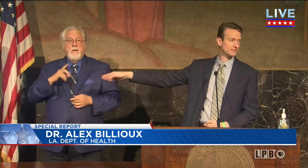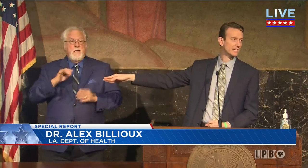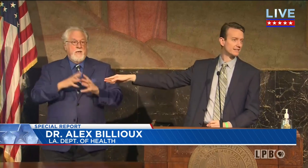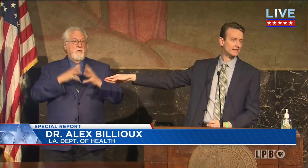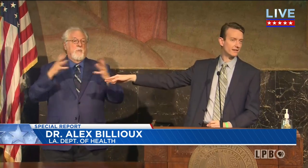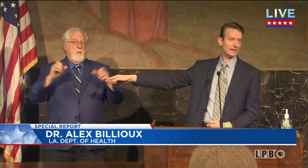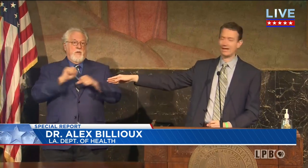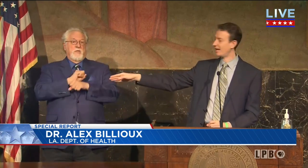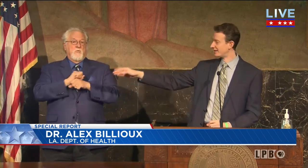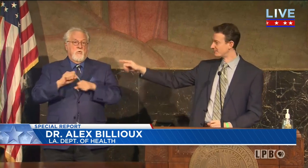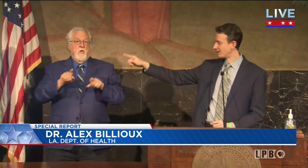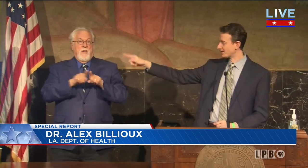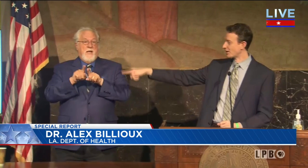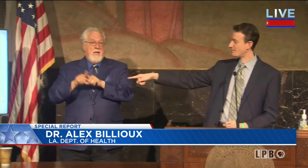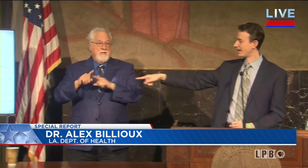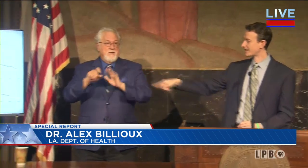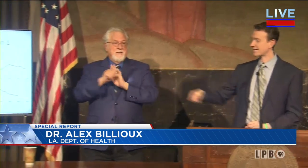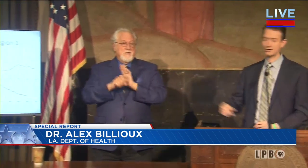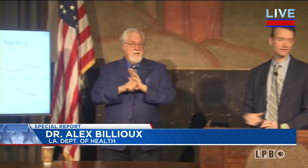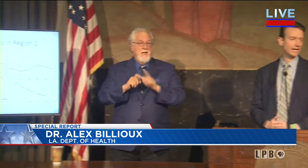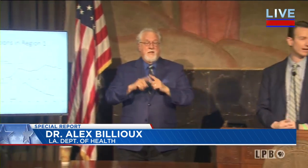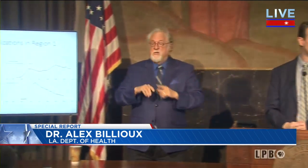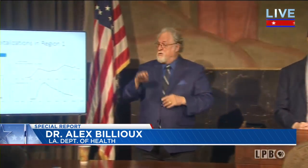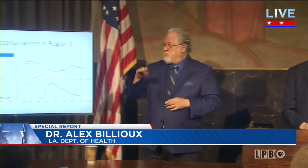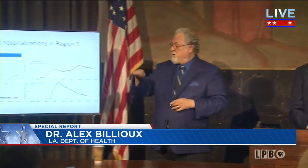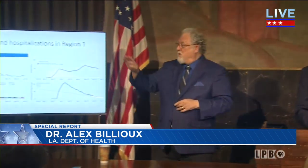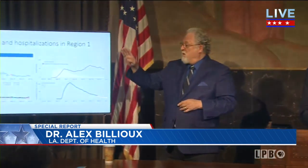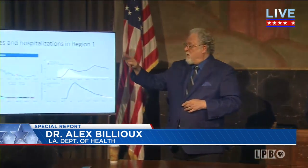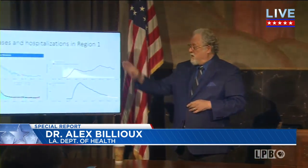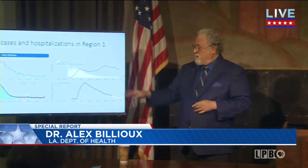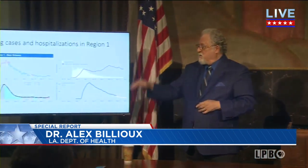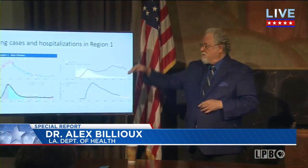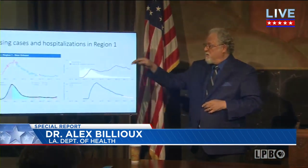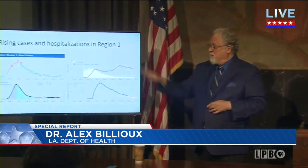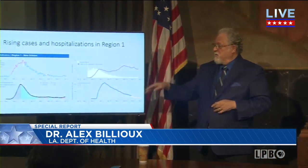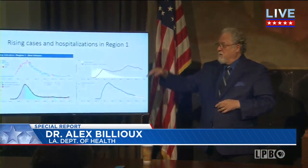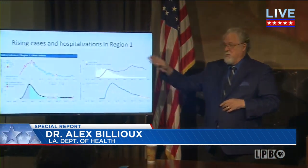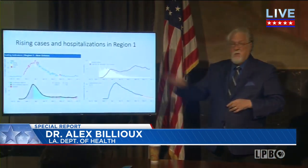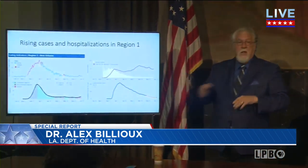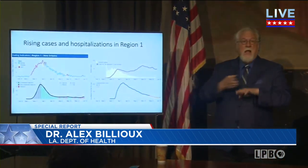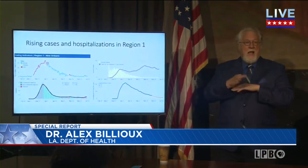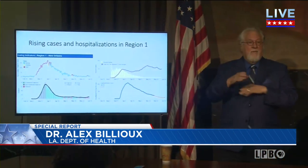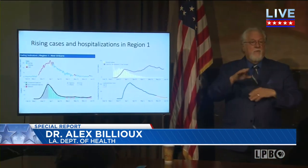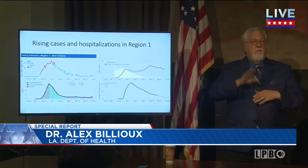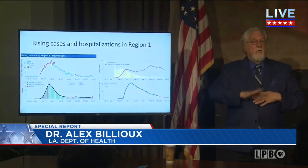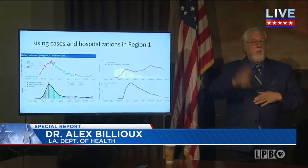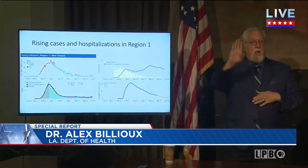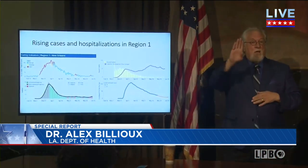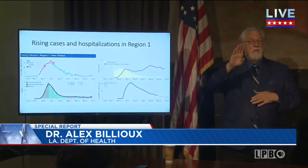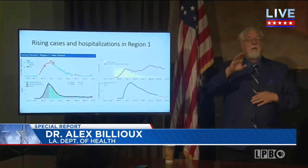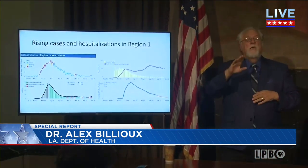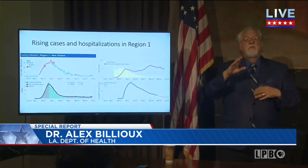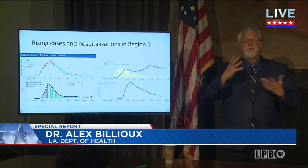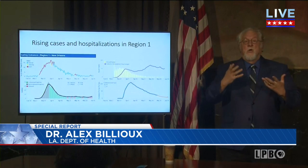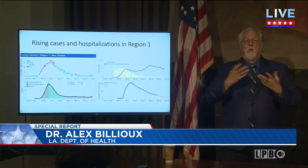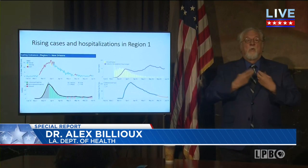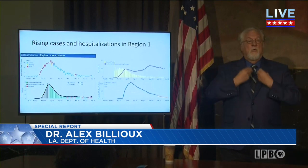TOOL TO UNDERSTAND HOW THINGS CAN BE MANAGED THEMSELVES. WE HAVE DONE TREMENDOUS WORK AS